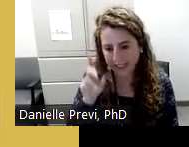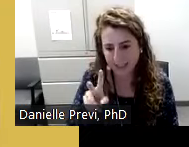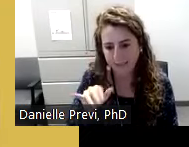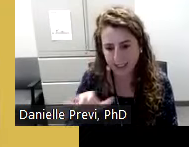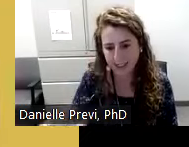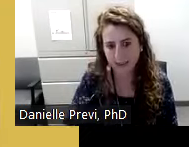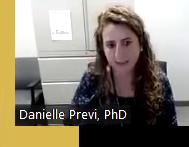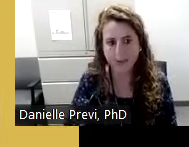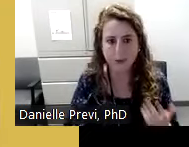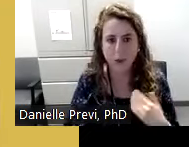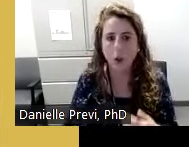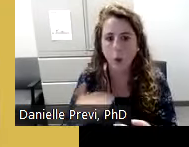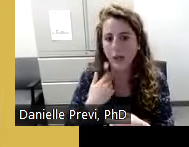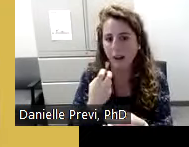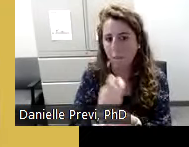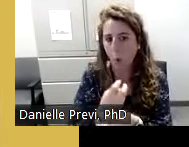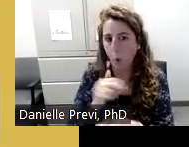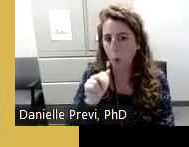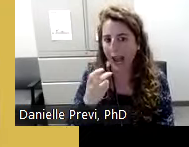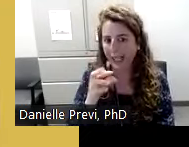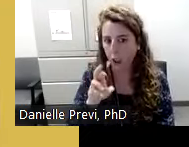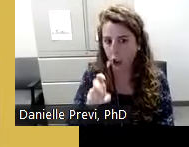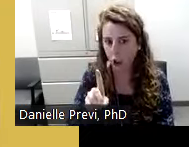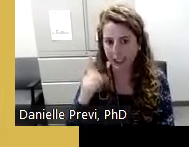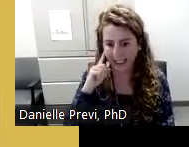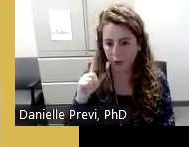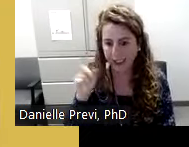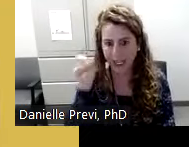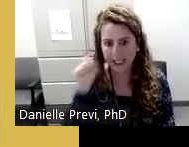Now, here are a few more examples of some other hearing devices. We have something